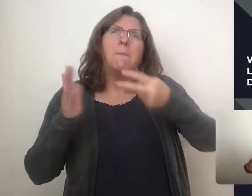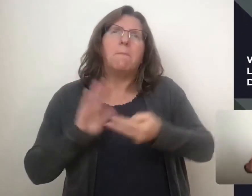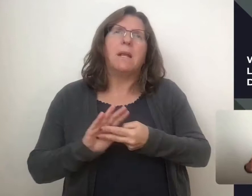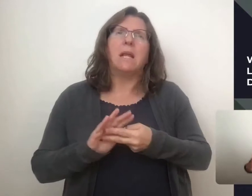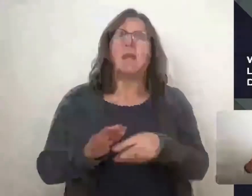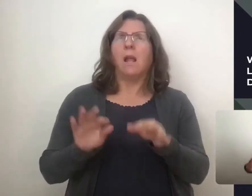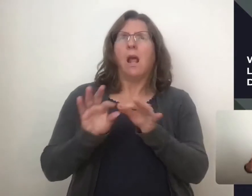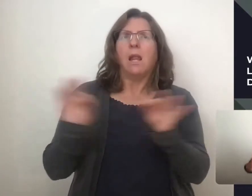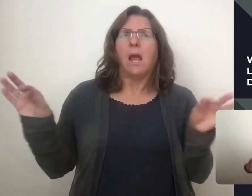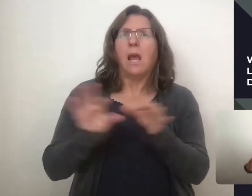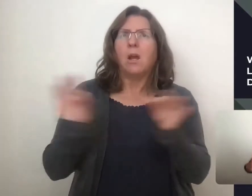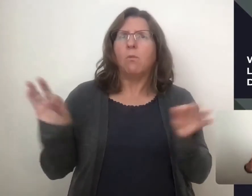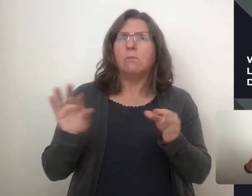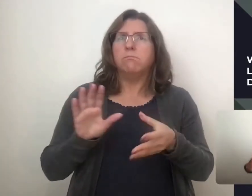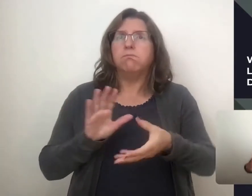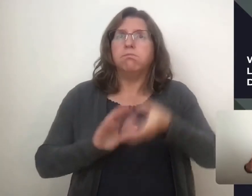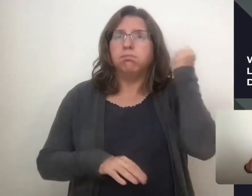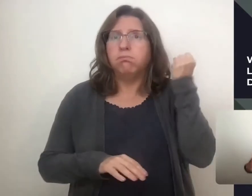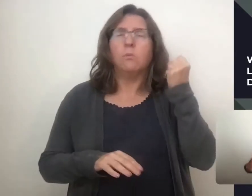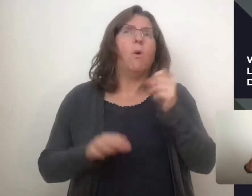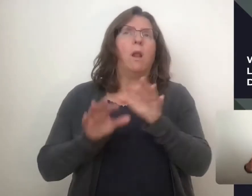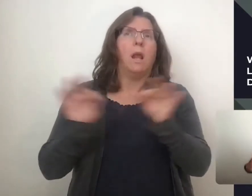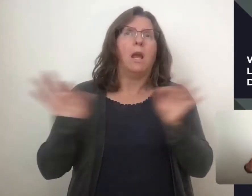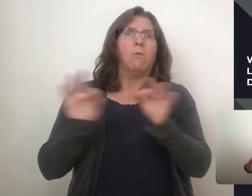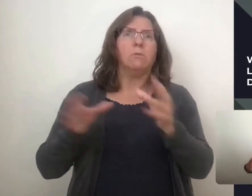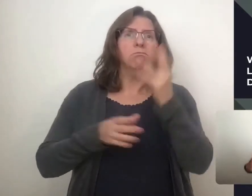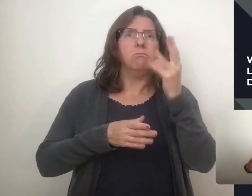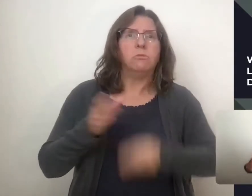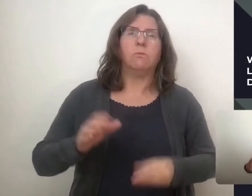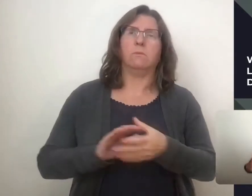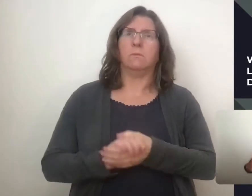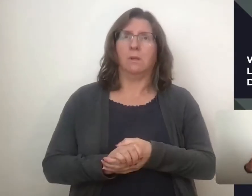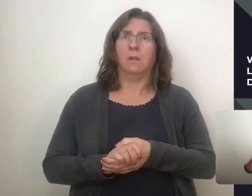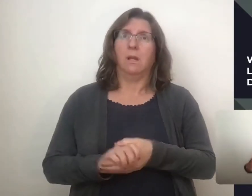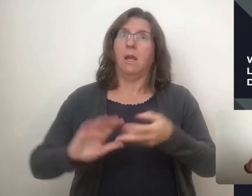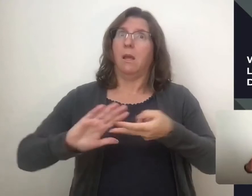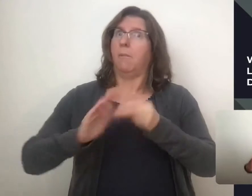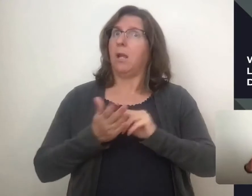So let’s consider more closely the effects of language deprivation.